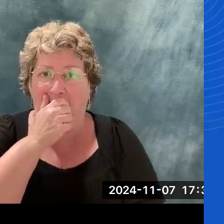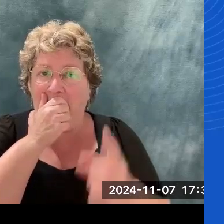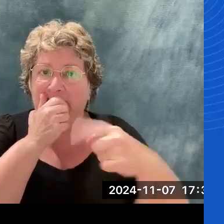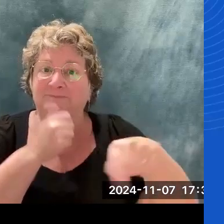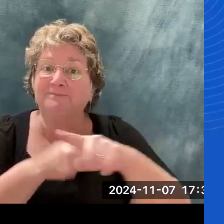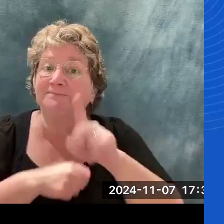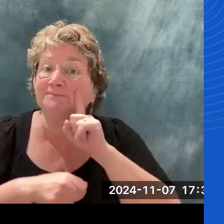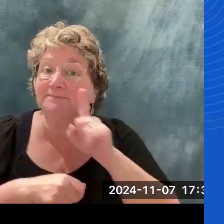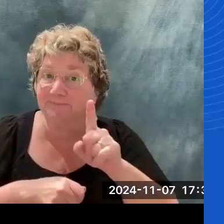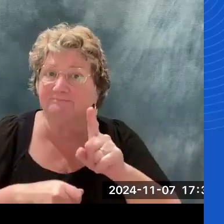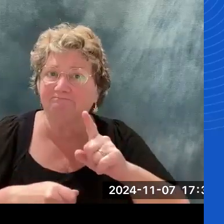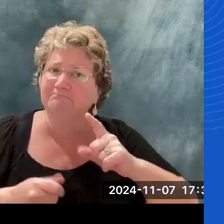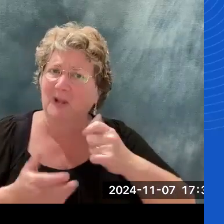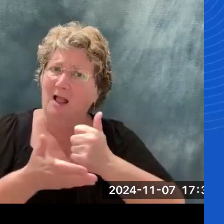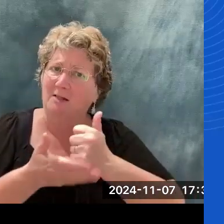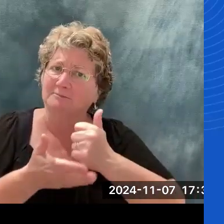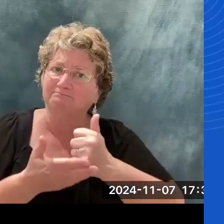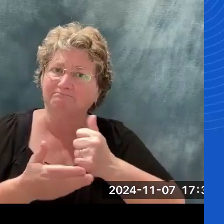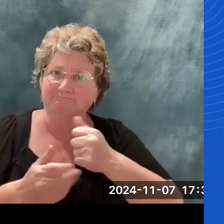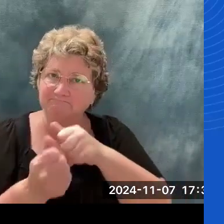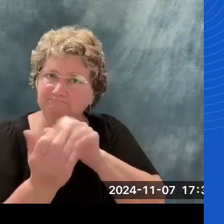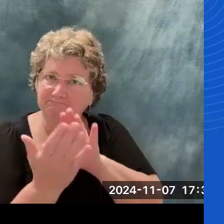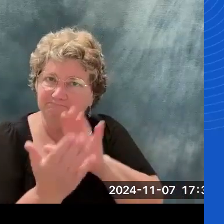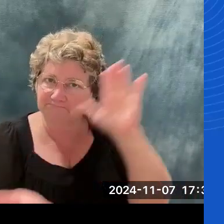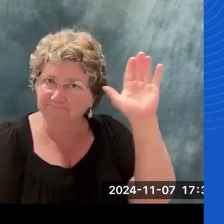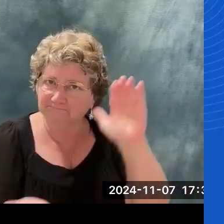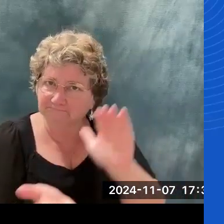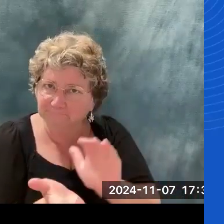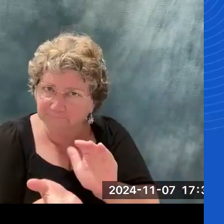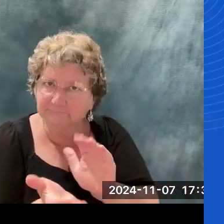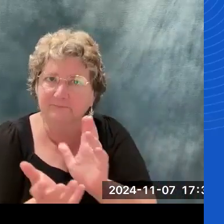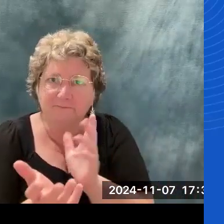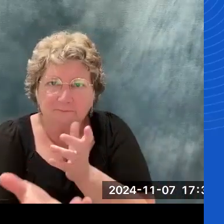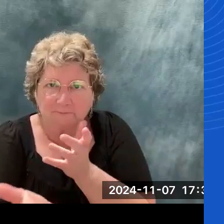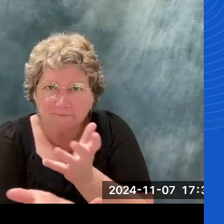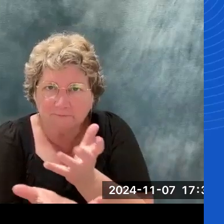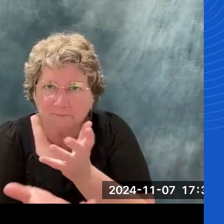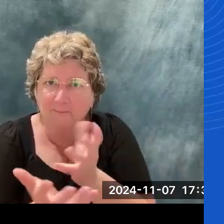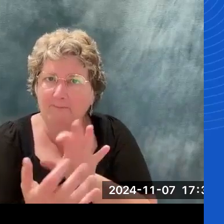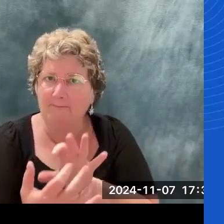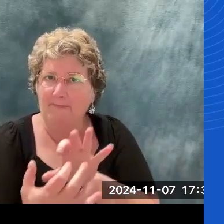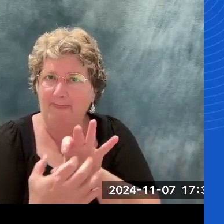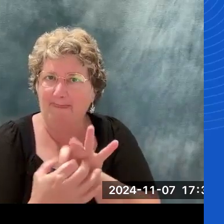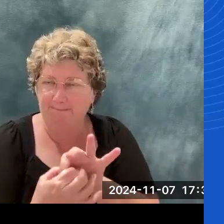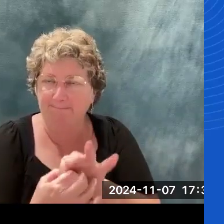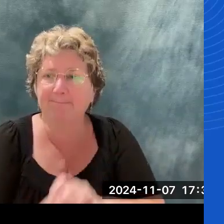on, and ensure that they also do that connection to somebody. Not everybody wants somebody to come to them